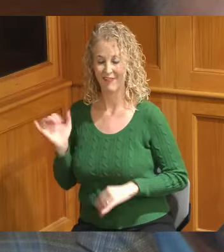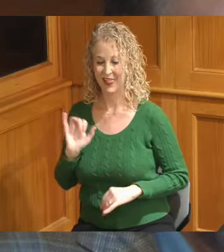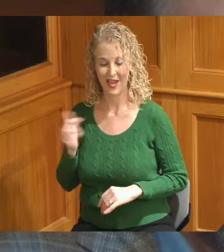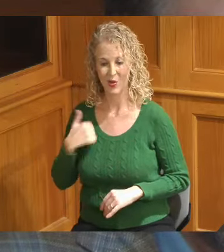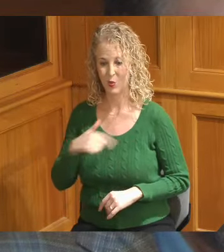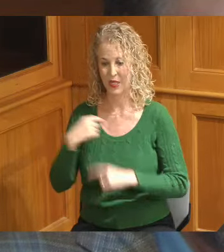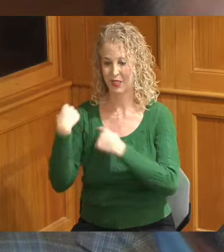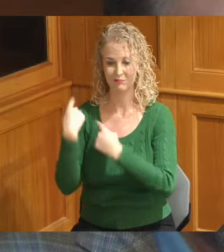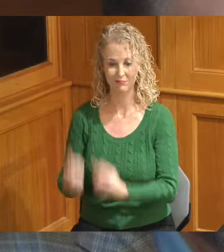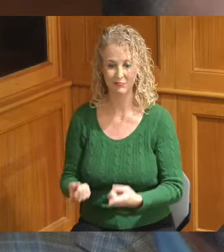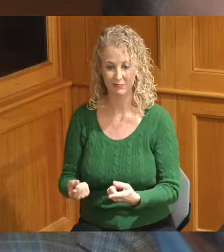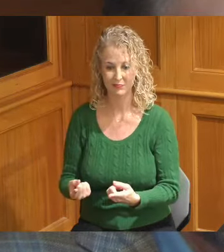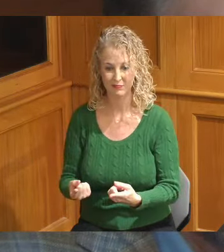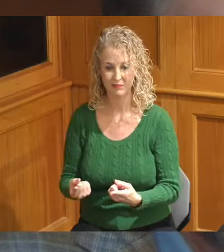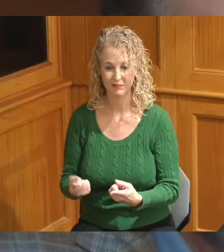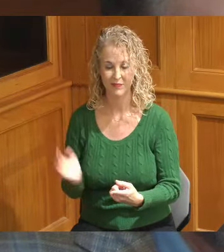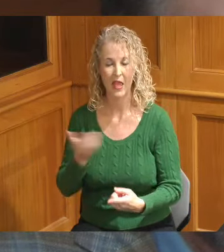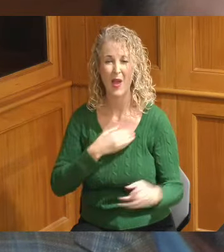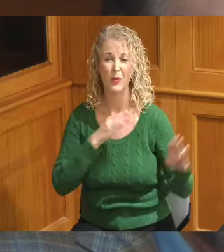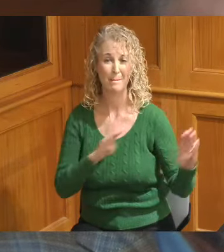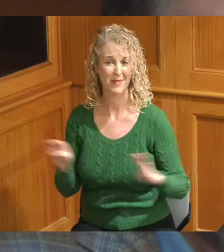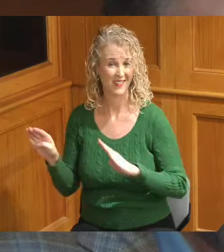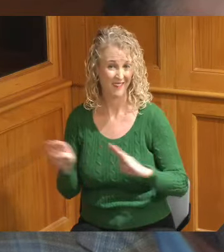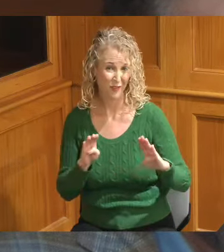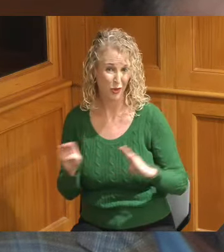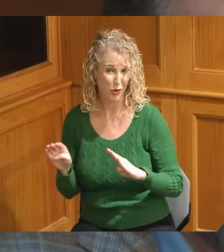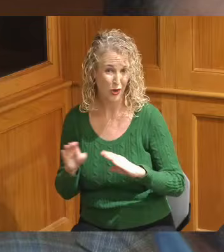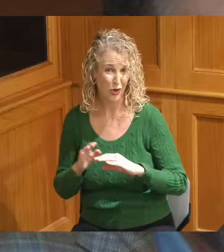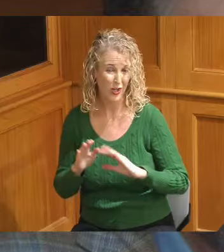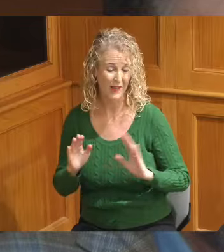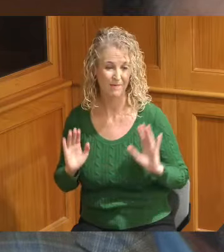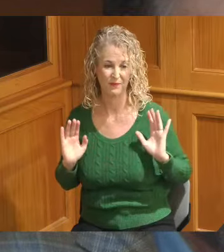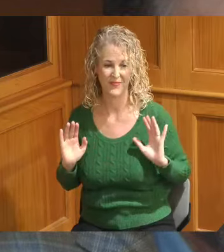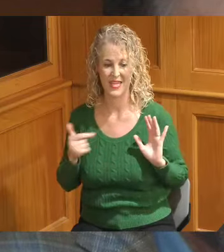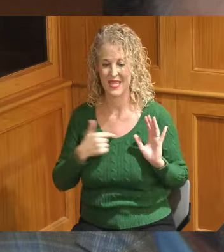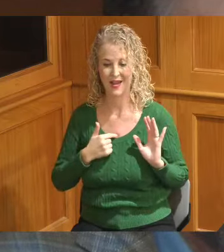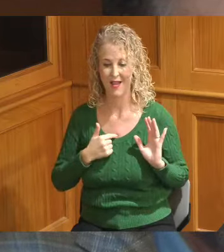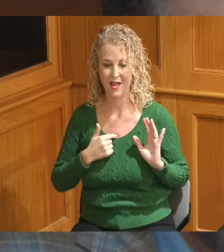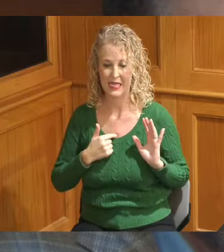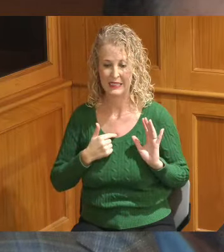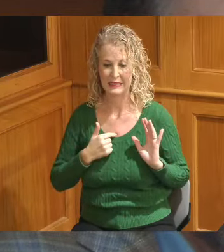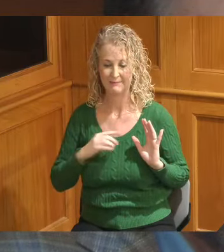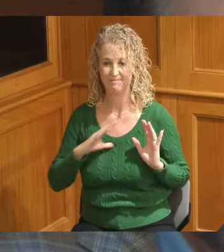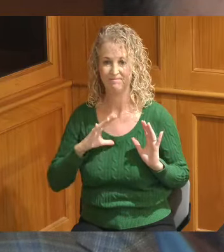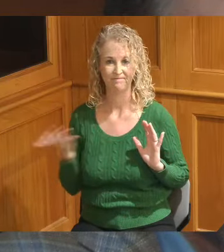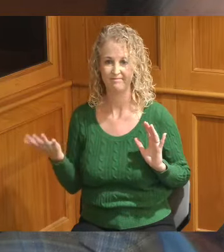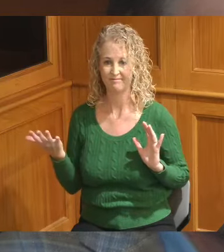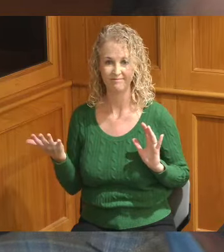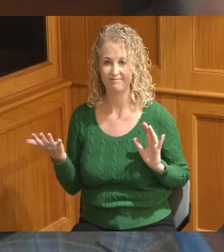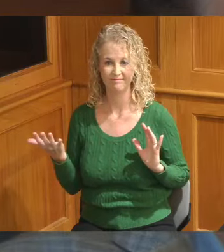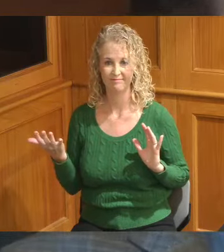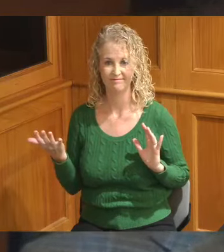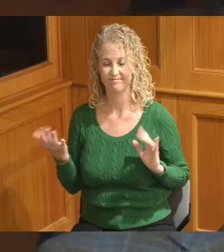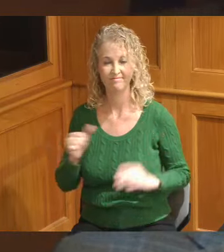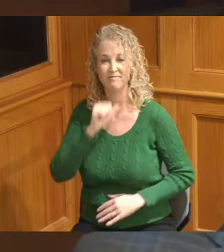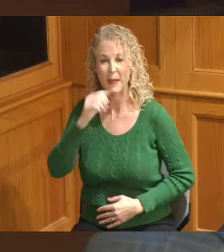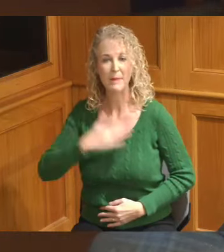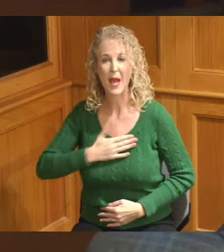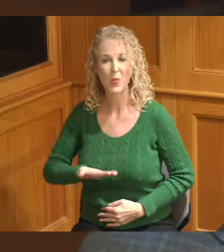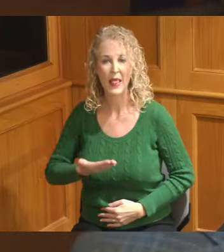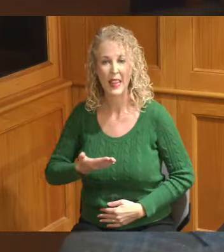of behavior and we just for me I just can't keep like funding stuff on our side and then on the